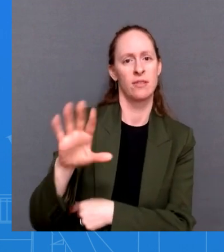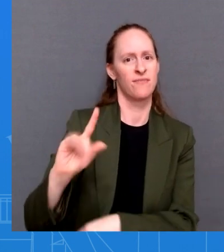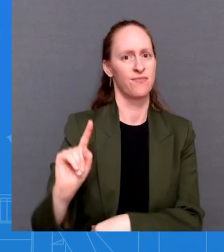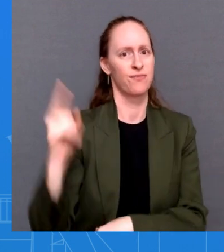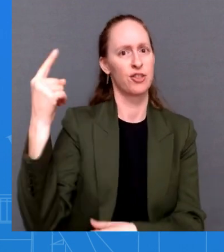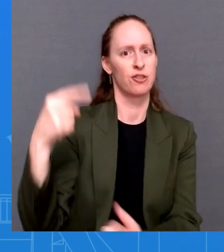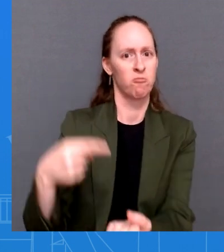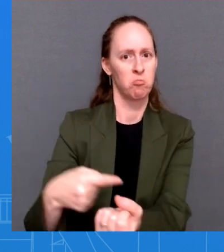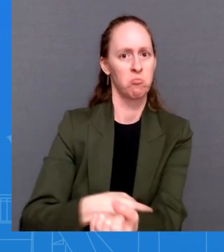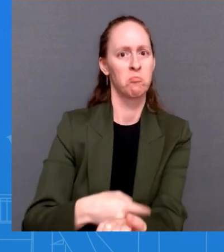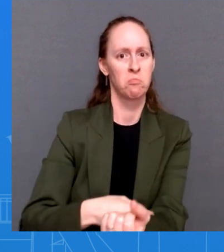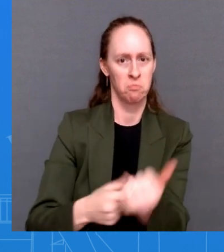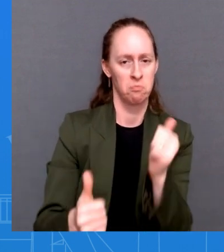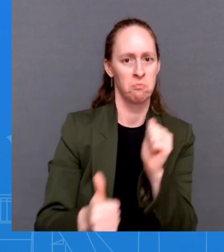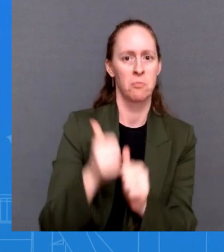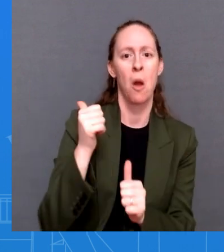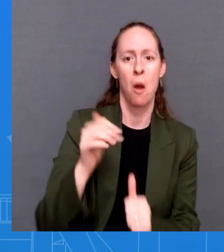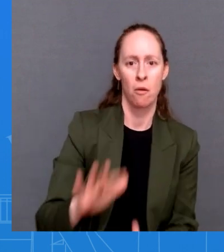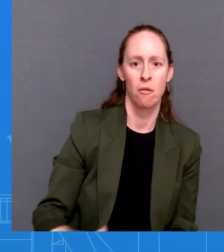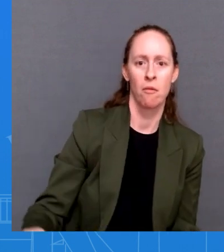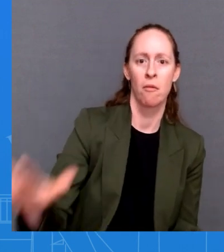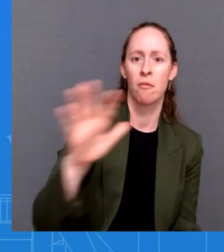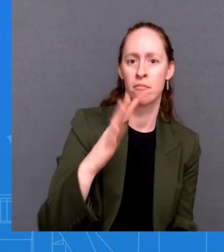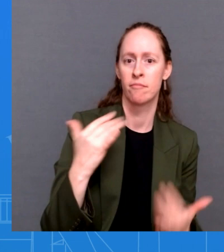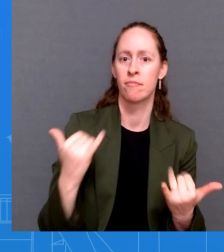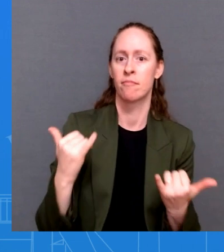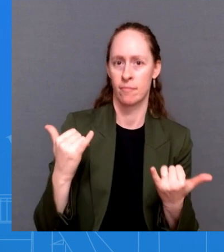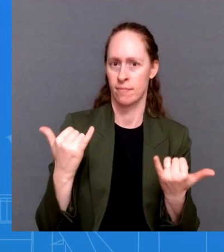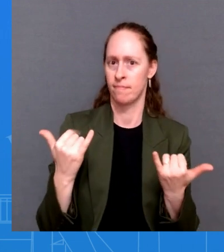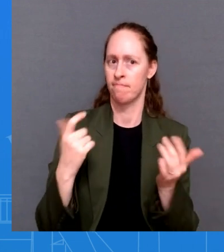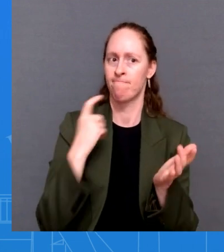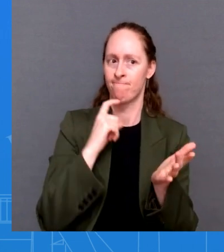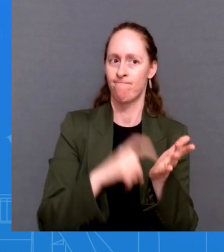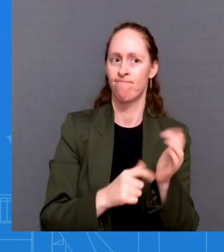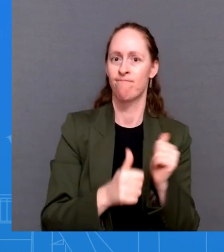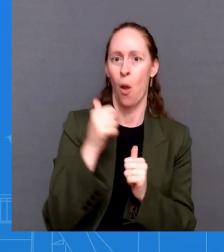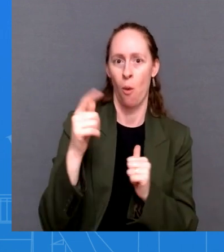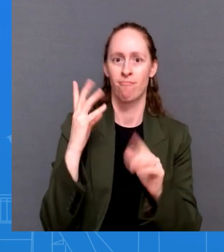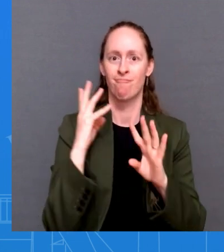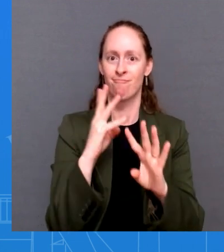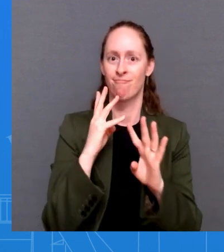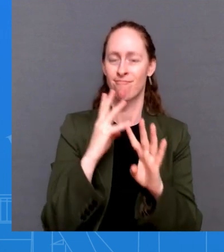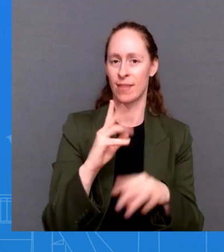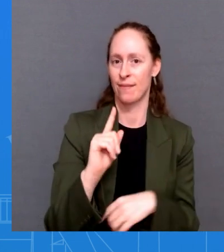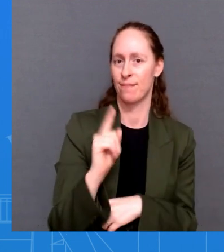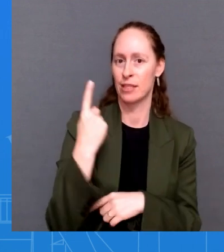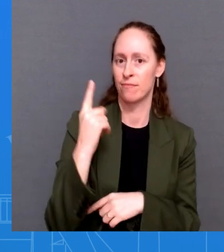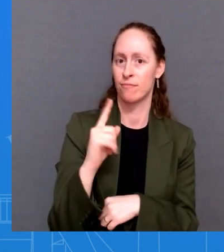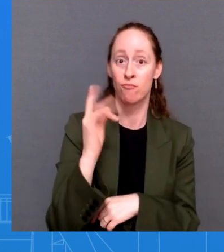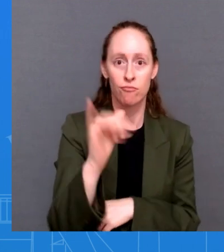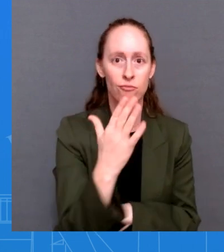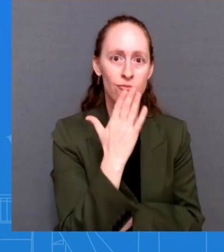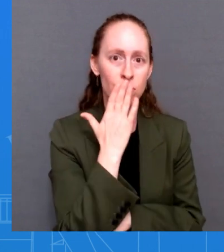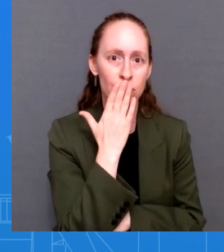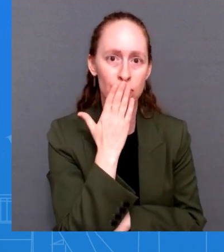While we are encouraged by this scale up, there are many people eligible for second doses and very few of the doses administered so far